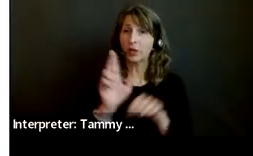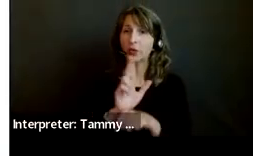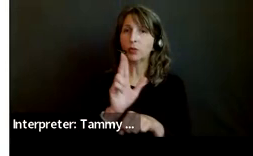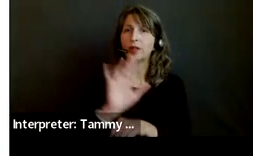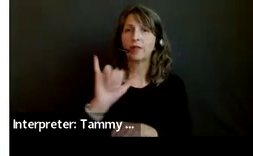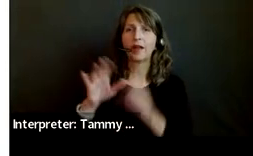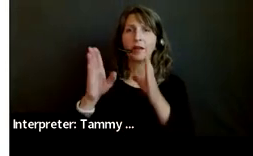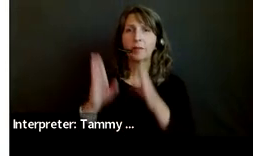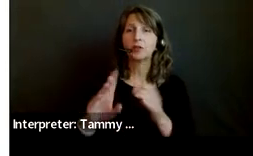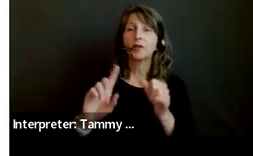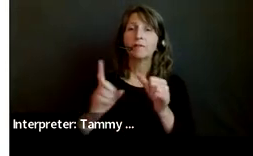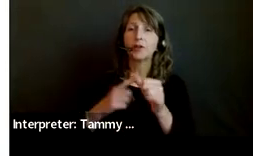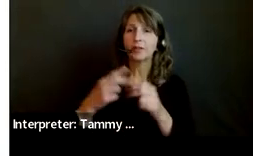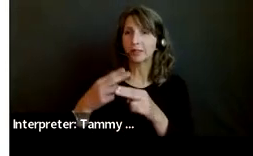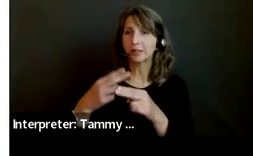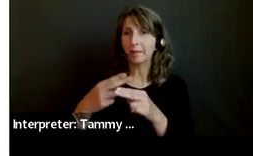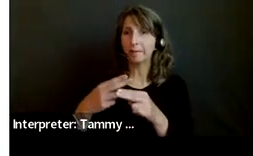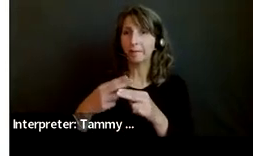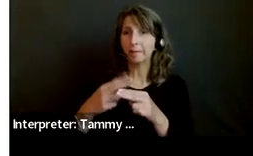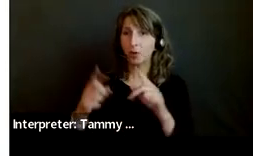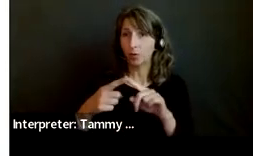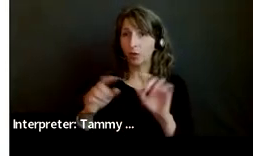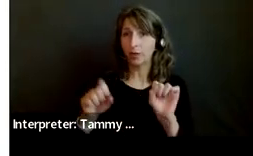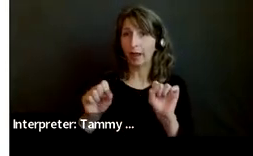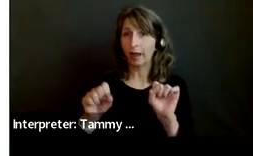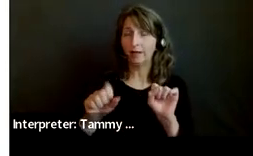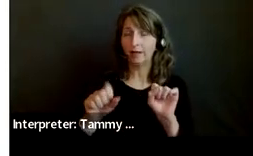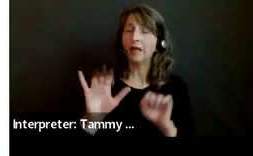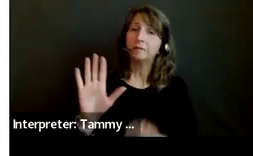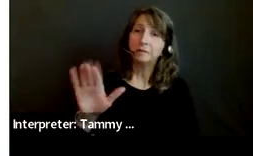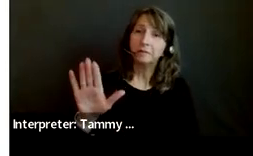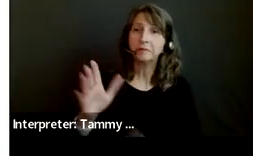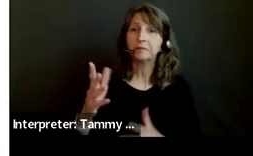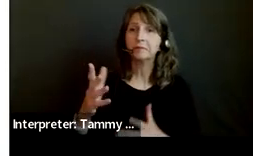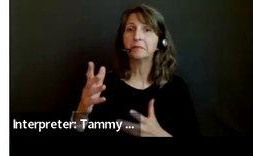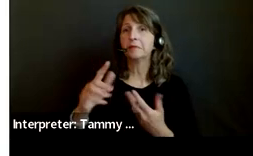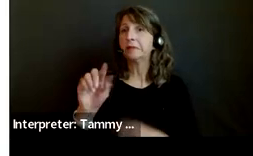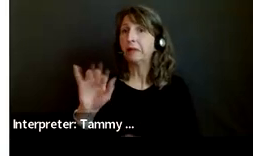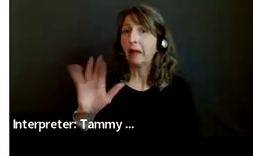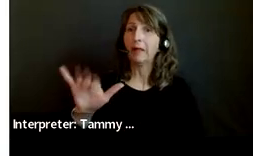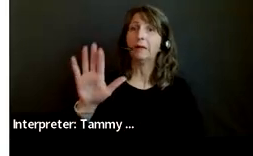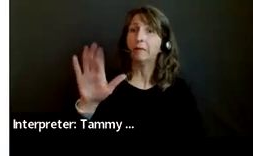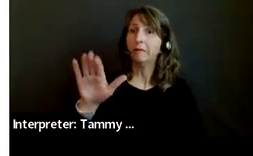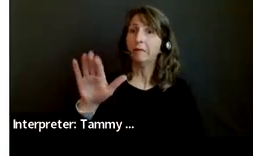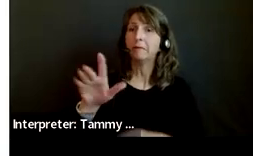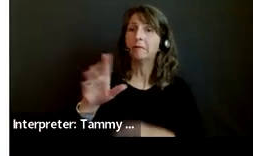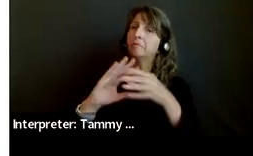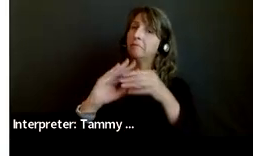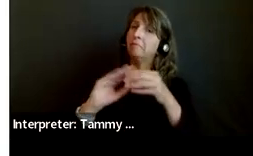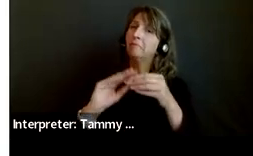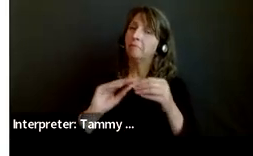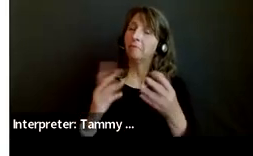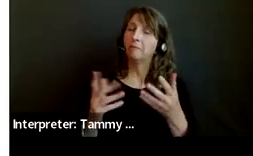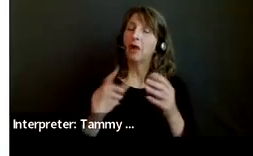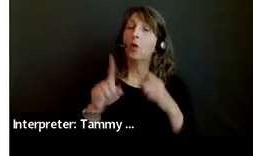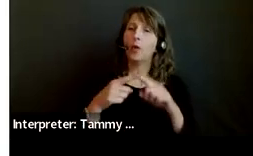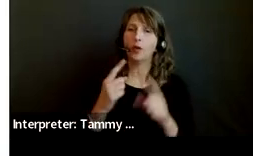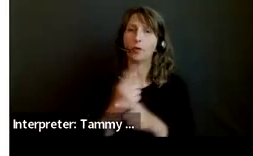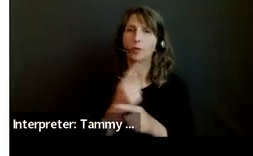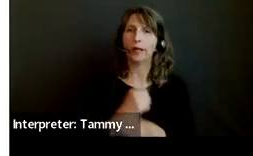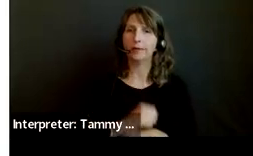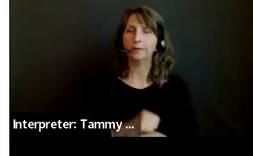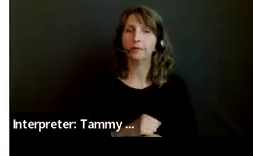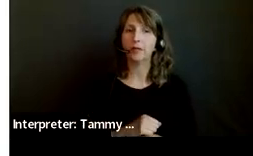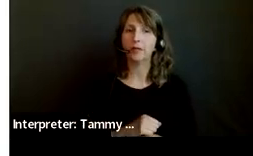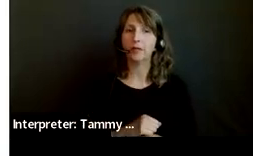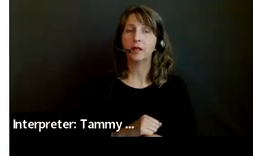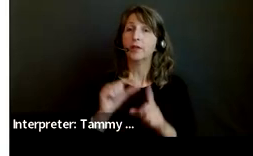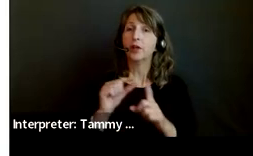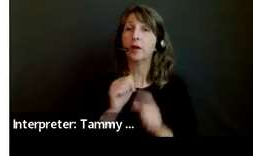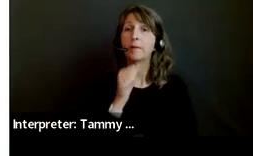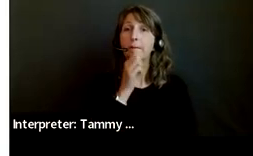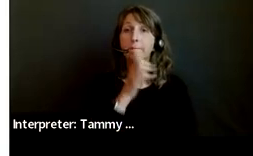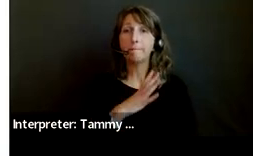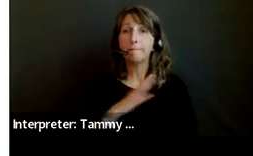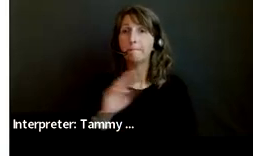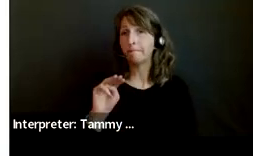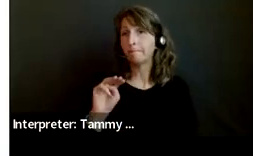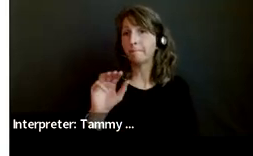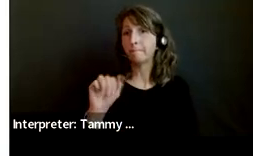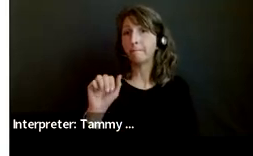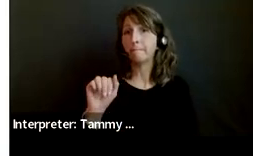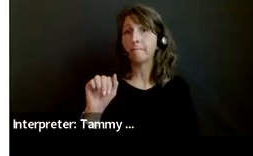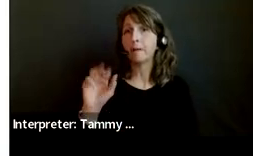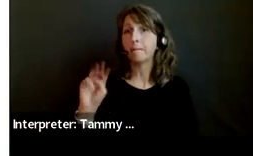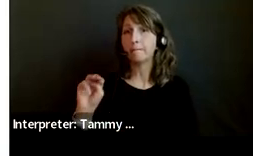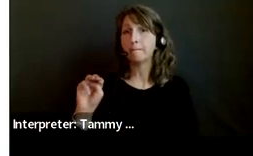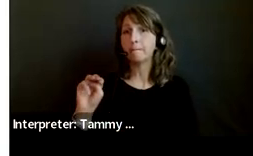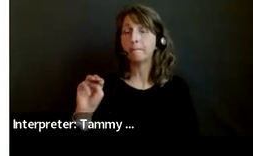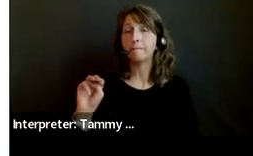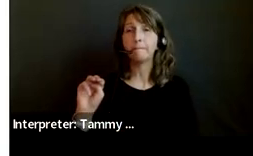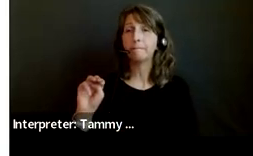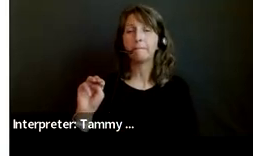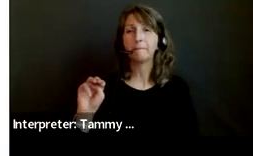So utilizing someone's first name when you can is very, very helpful. In general, you want to avoid using the term, MAM, specifically when, situations are escalated that hard A sound and man is very, jarring to our ears.